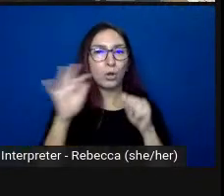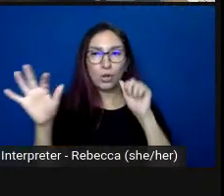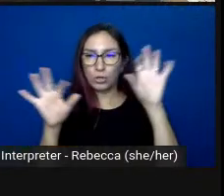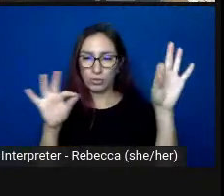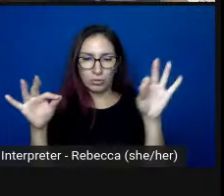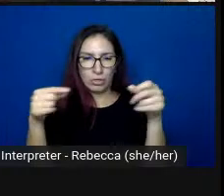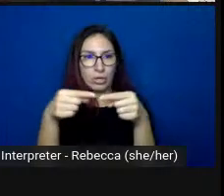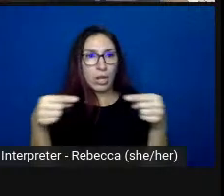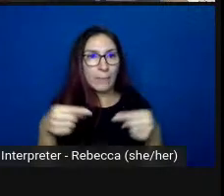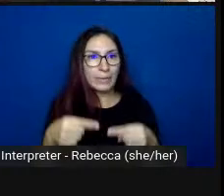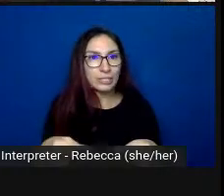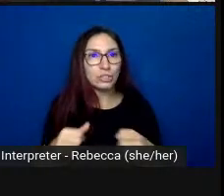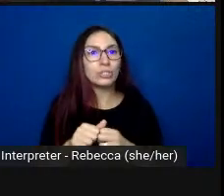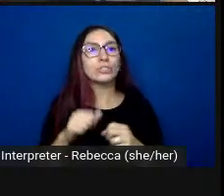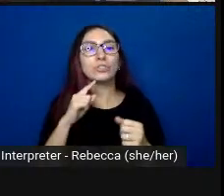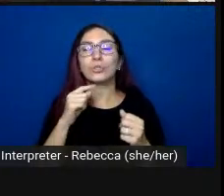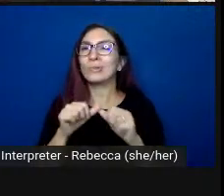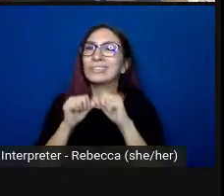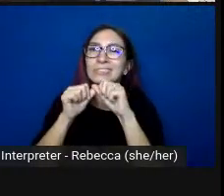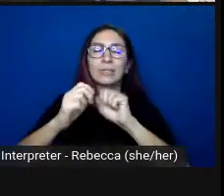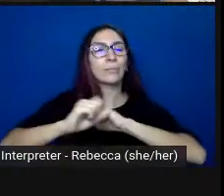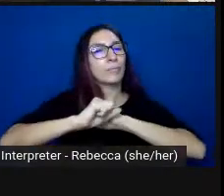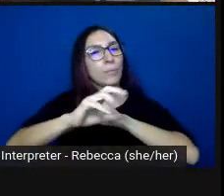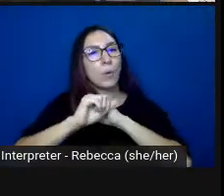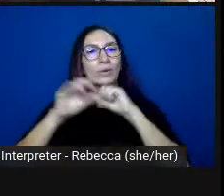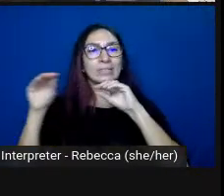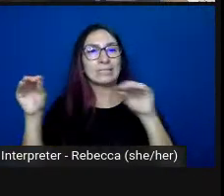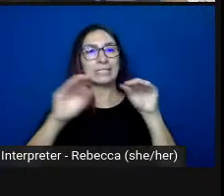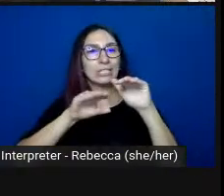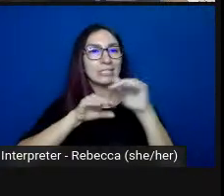system have inaccessible columns . So -- color combinations.